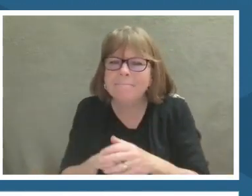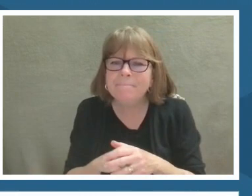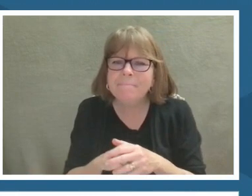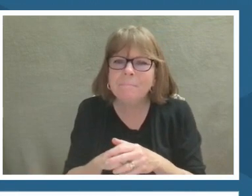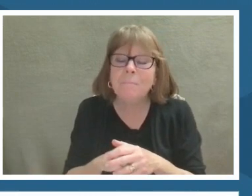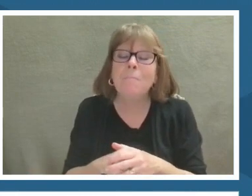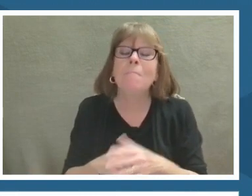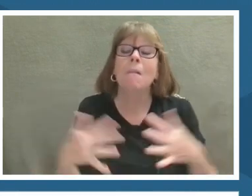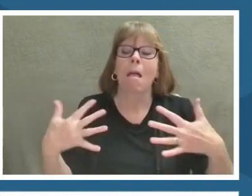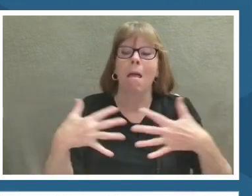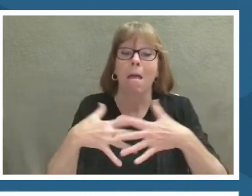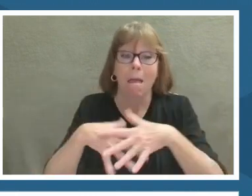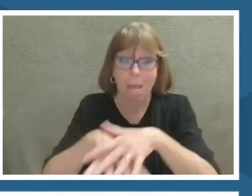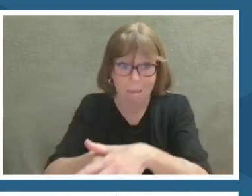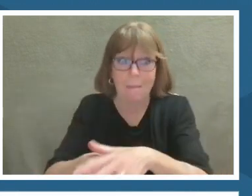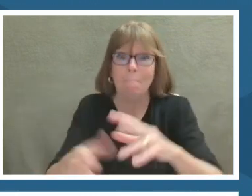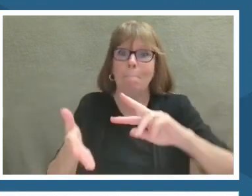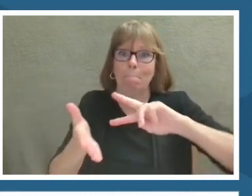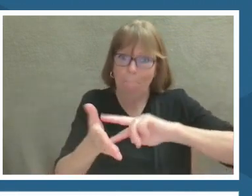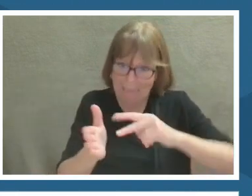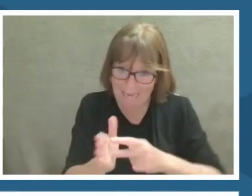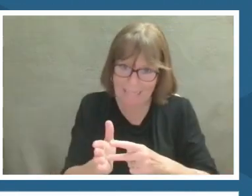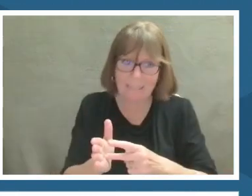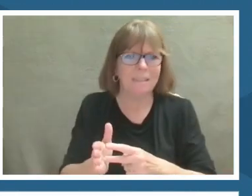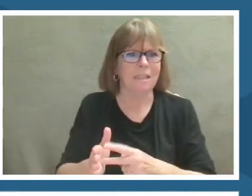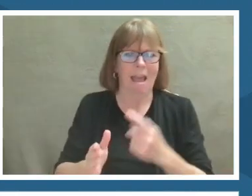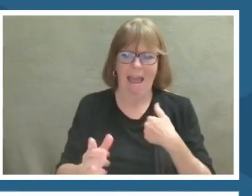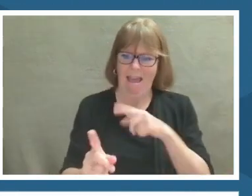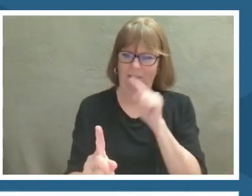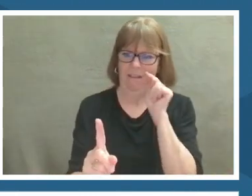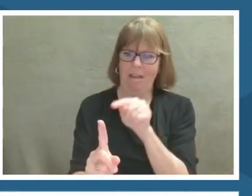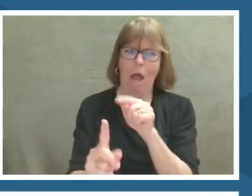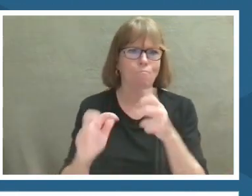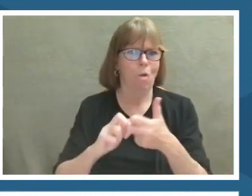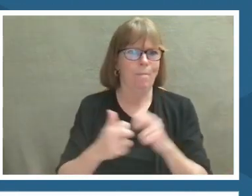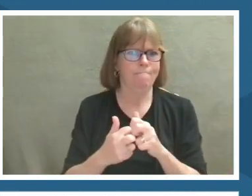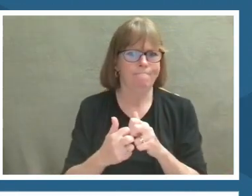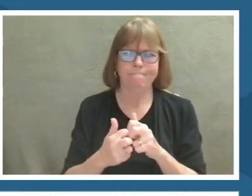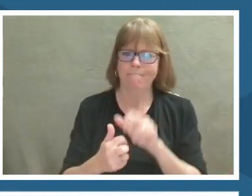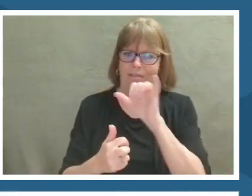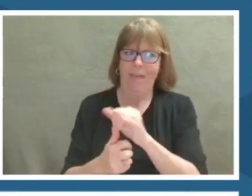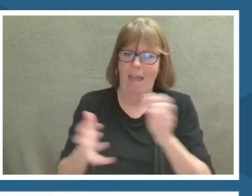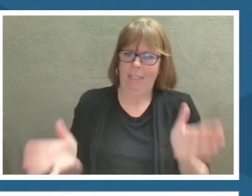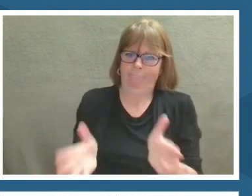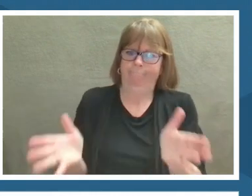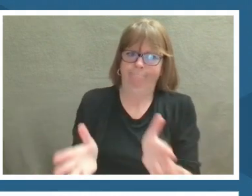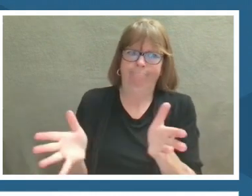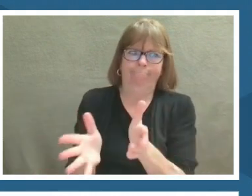by a specific and compelling problem